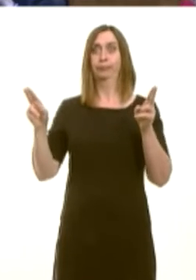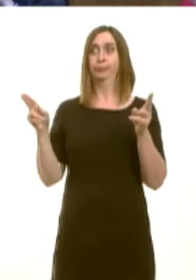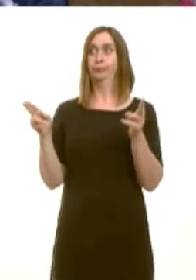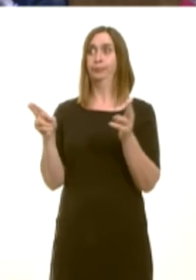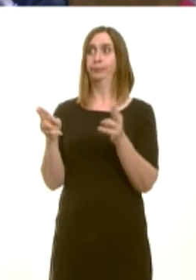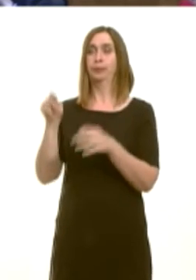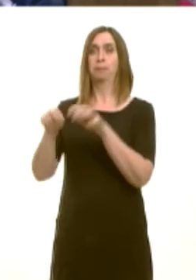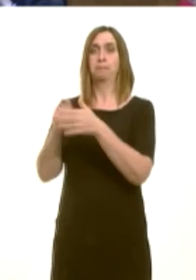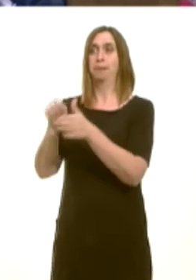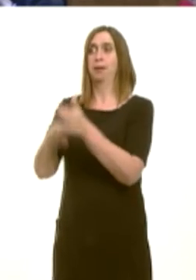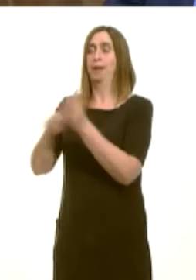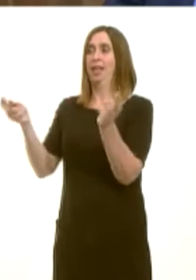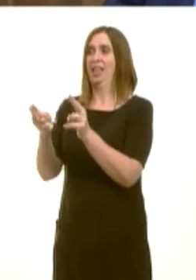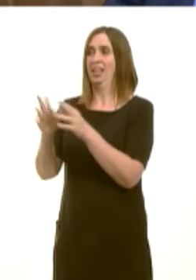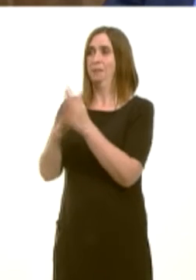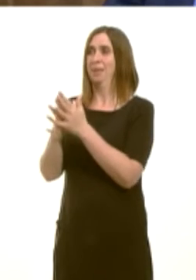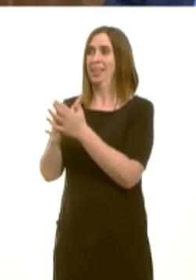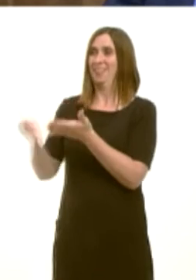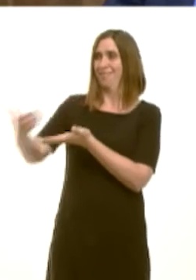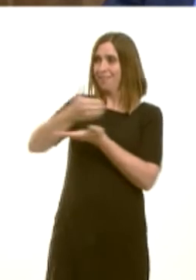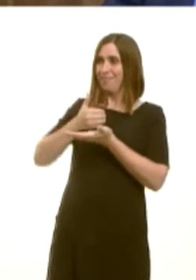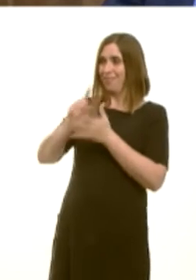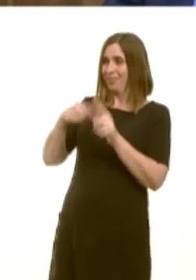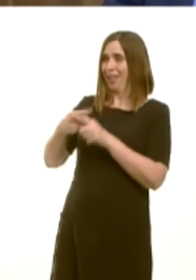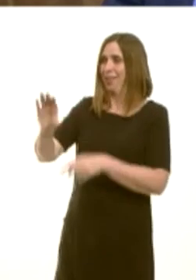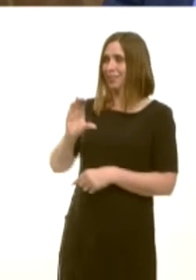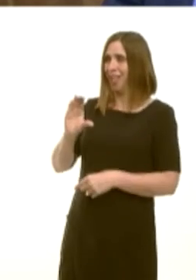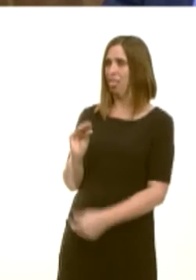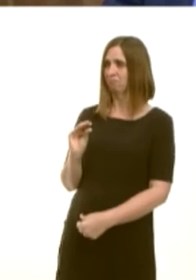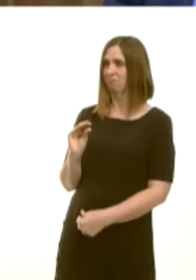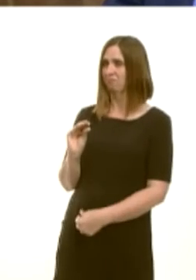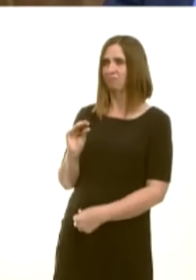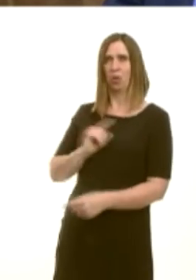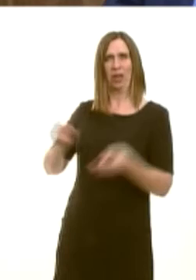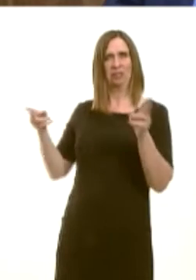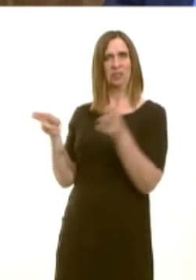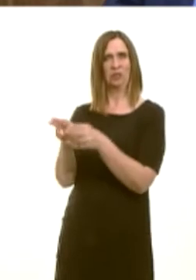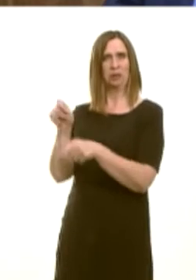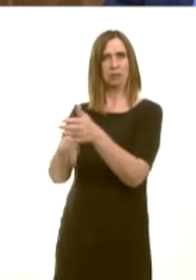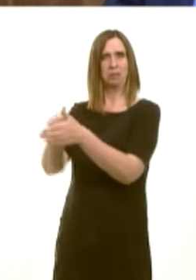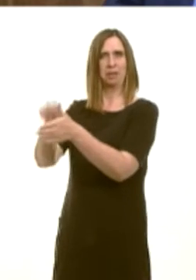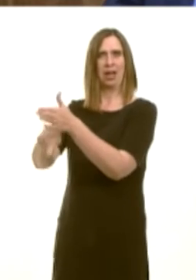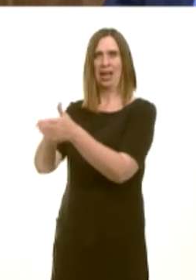take on that product. So, we must be careful not to link the tax take issue with hypothecating